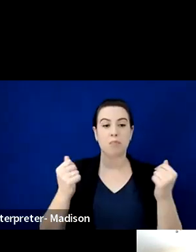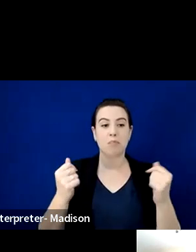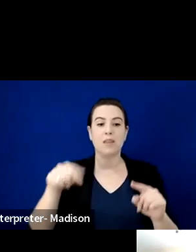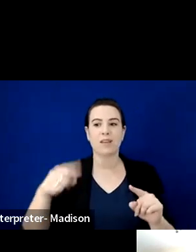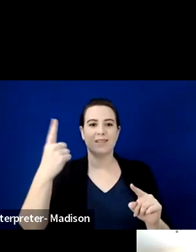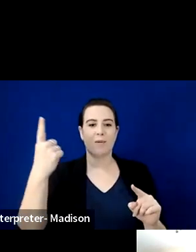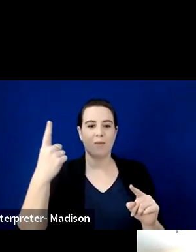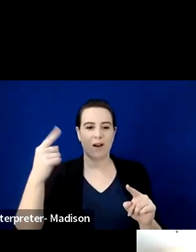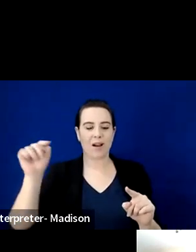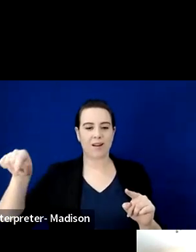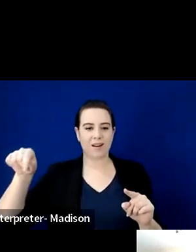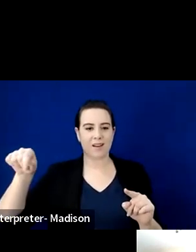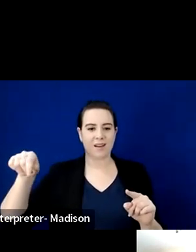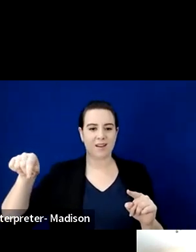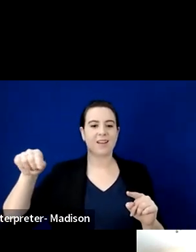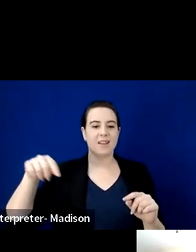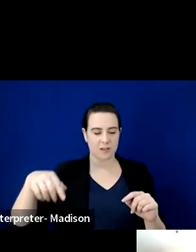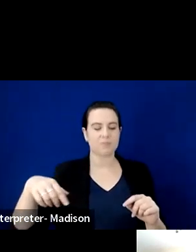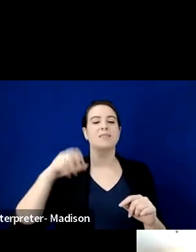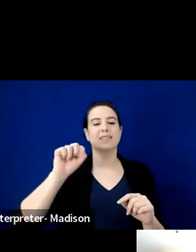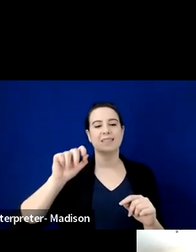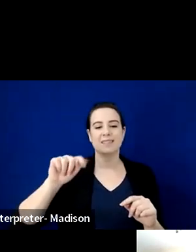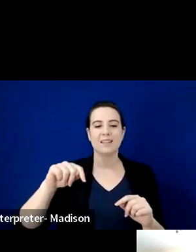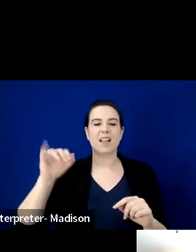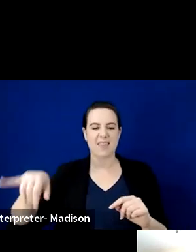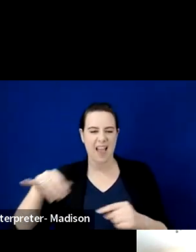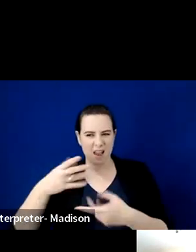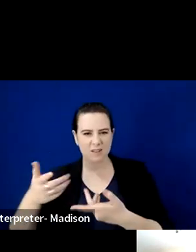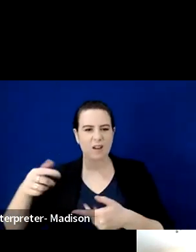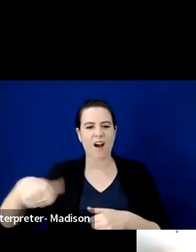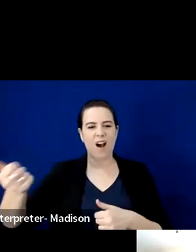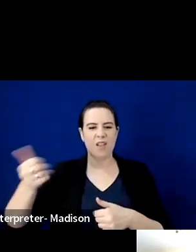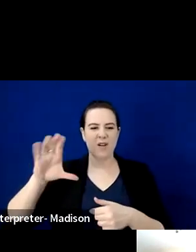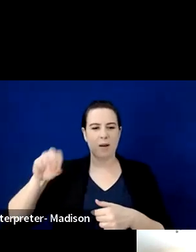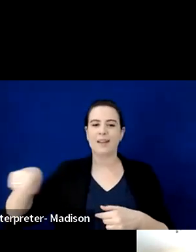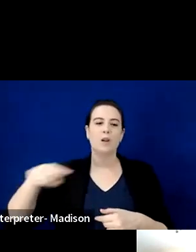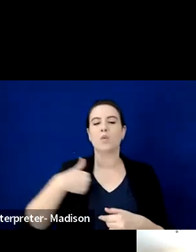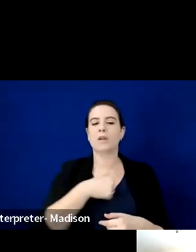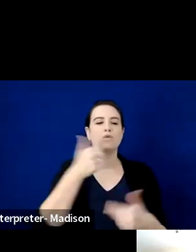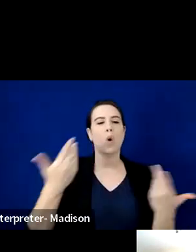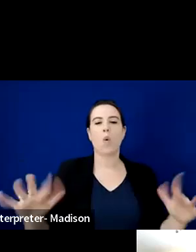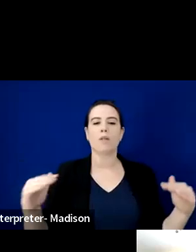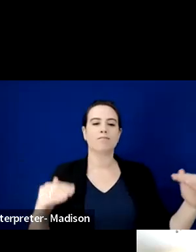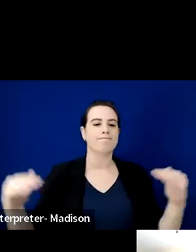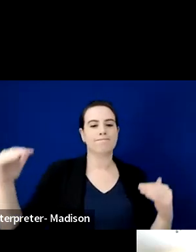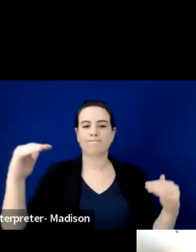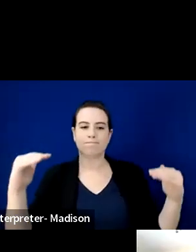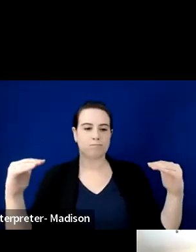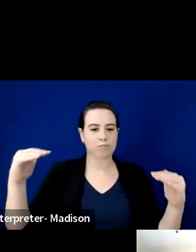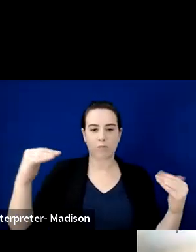And there was an ally in that group who spoke up to say, we really want to leverage the expertise in the disability community.